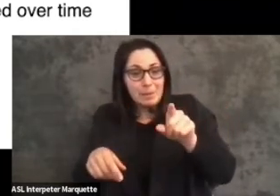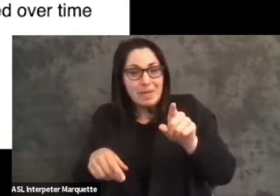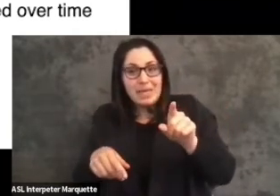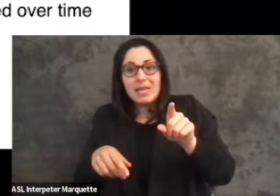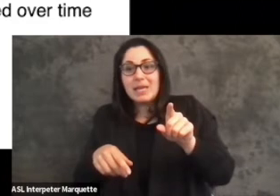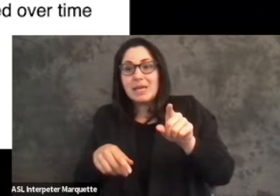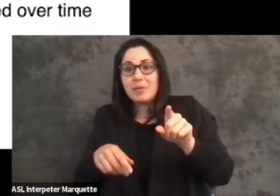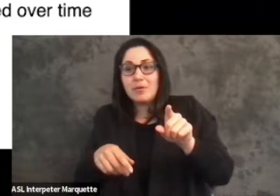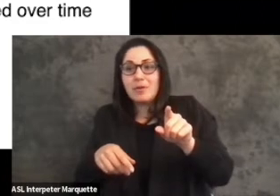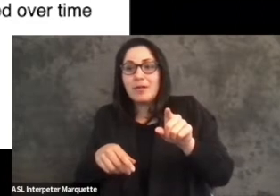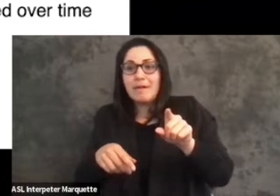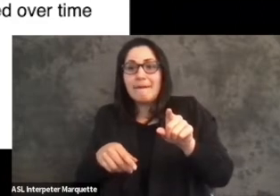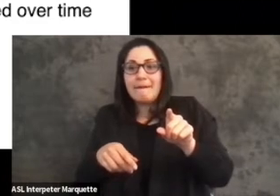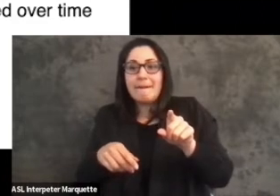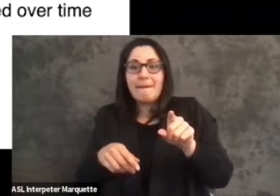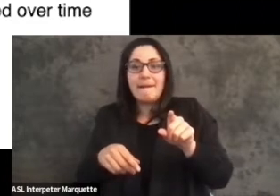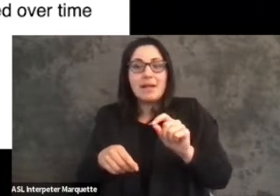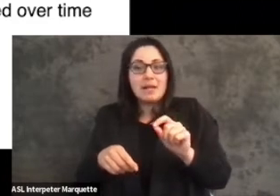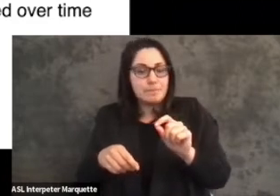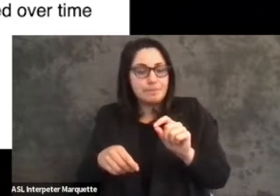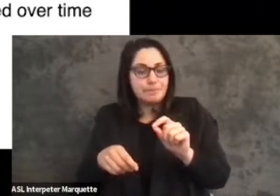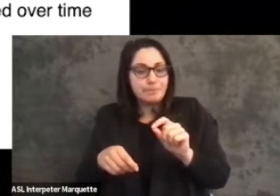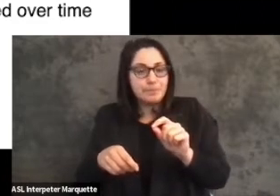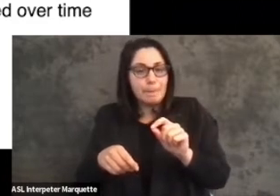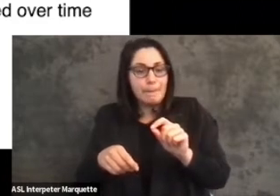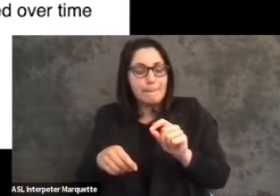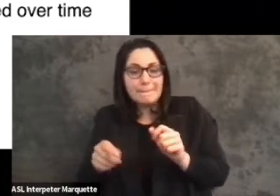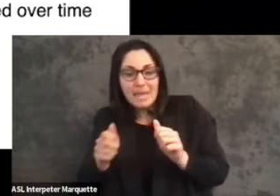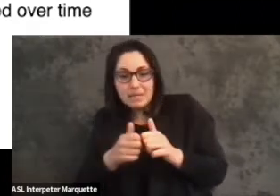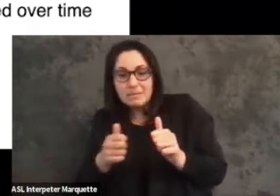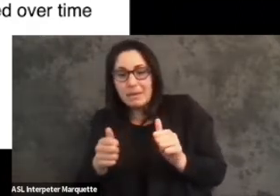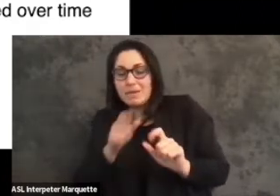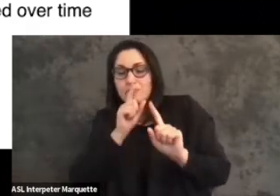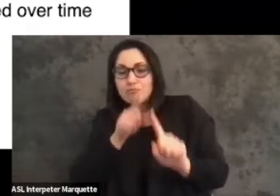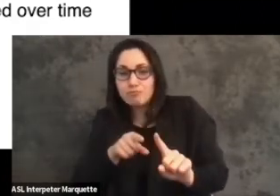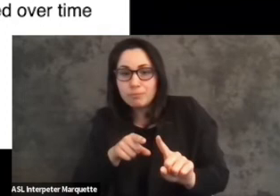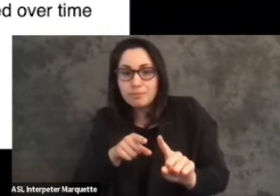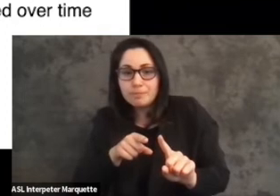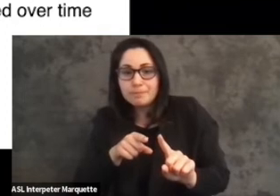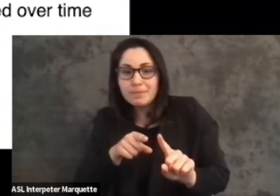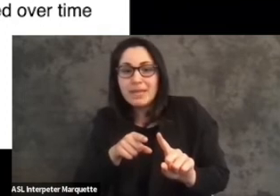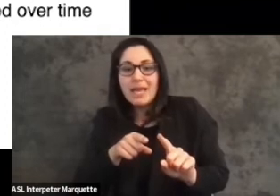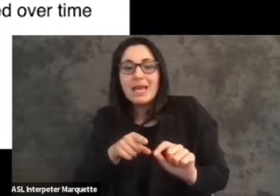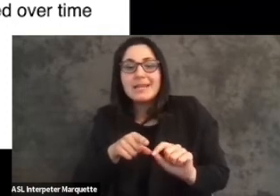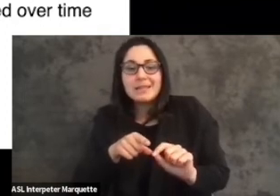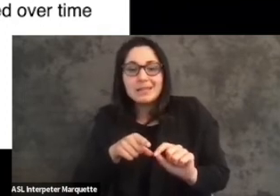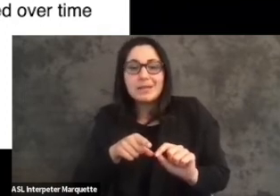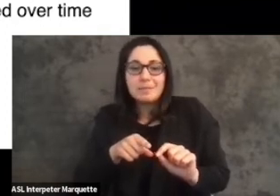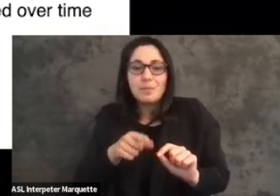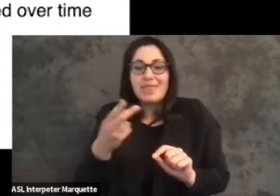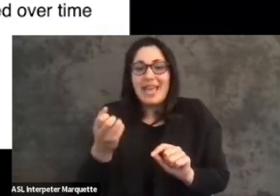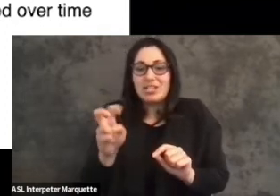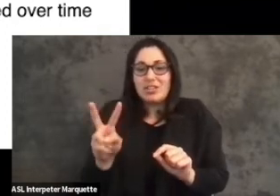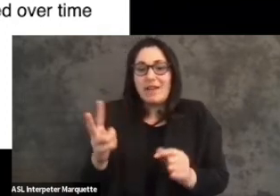some concerning studies that suggest that people with HIV may develop a less robust